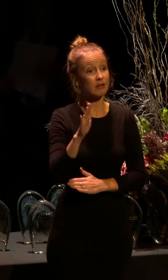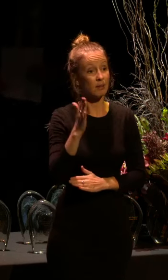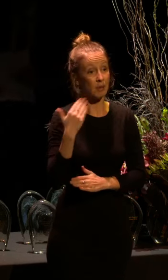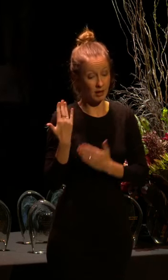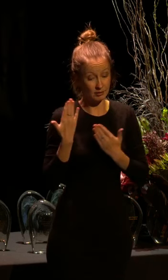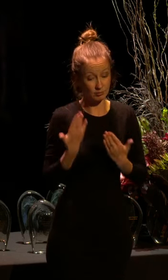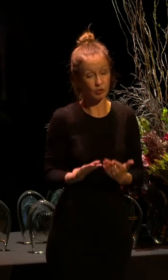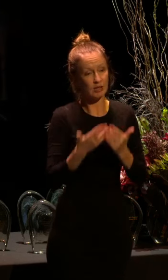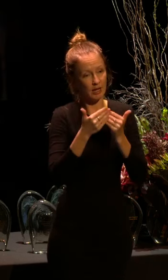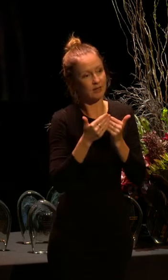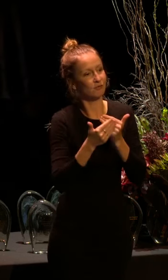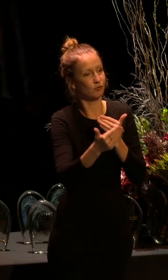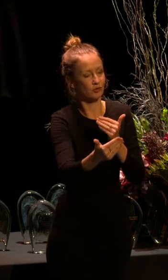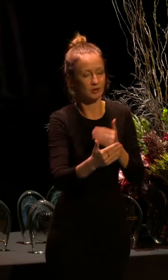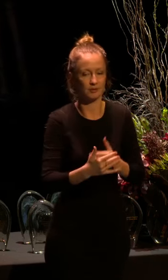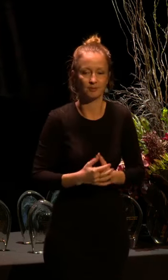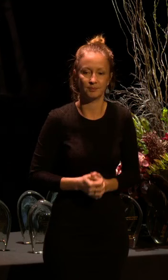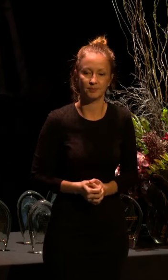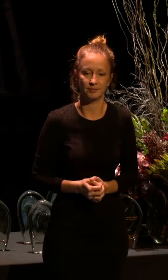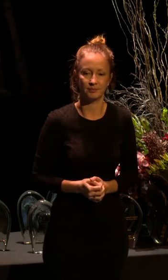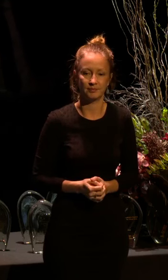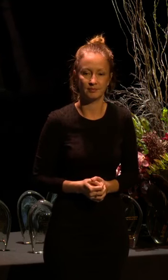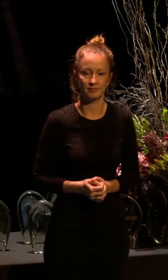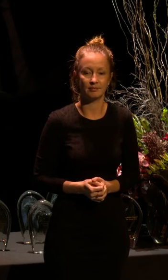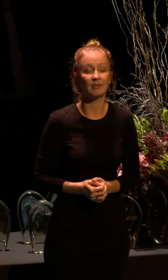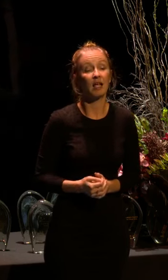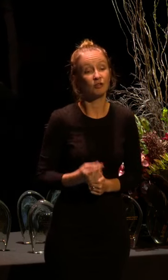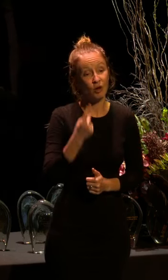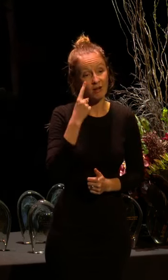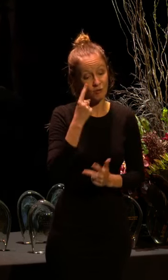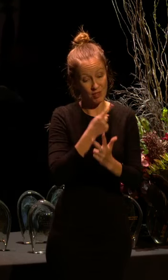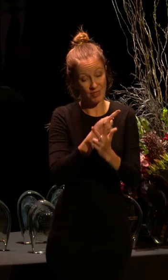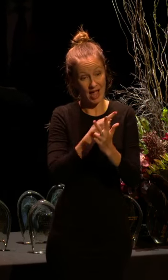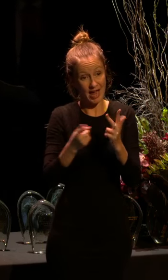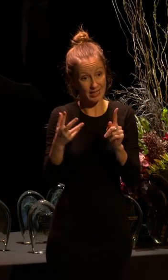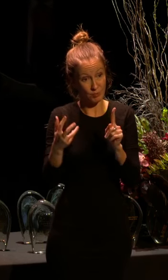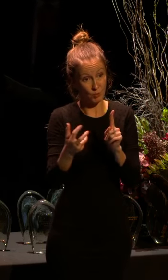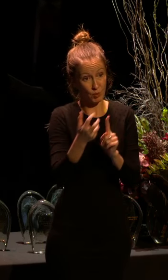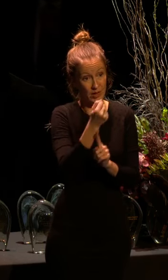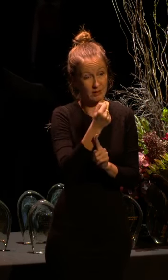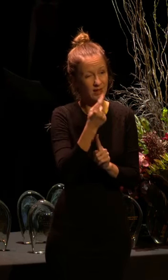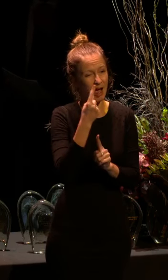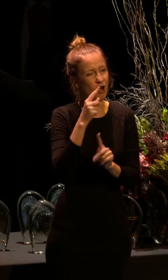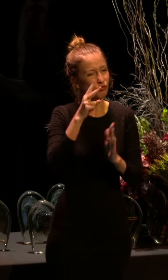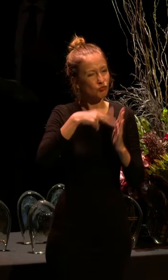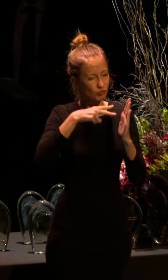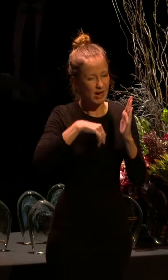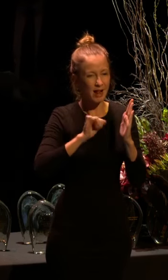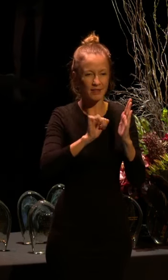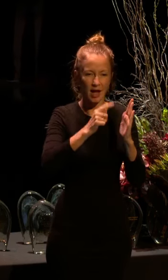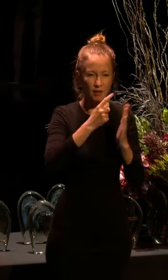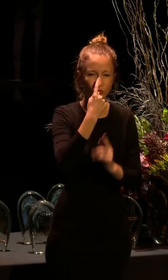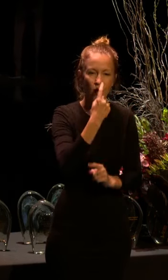Now, when you look at the biographies of those who are being recognised and receiving awards tonight -